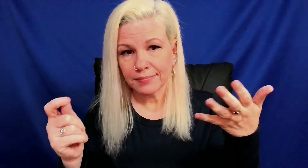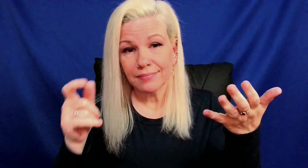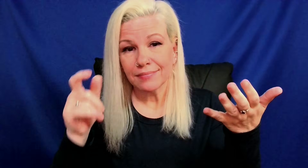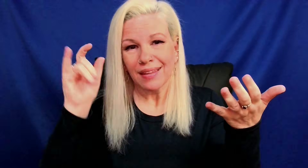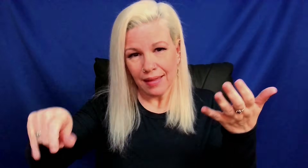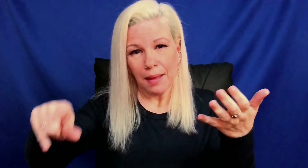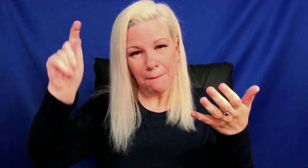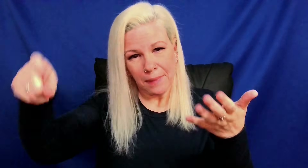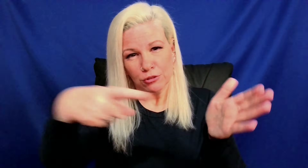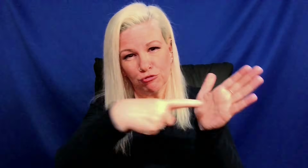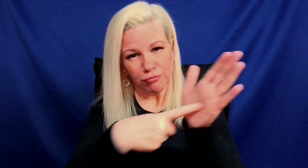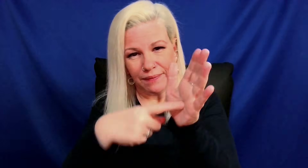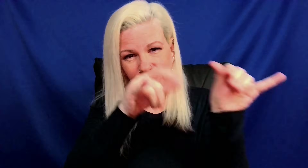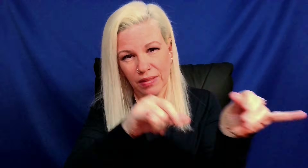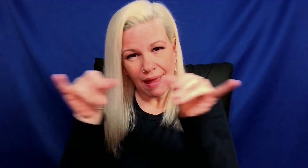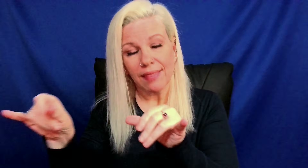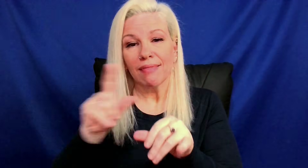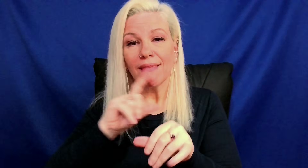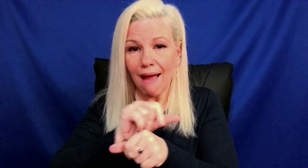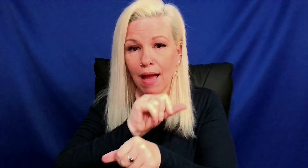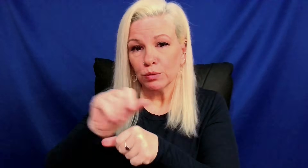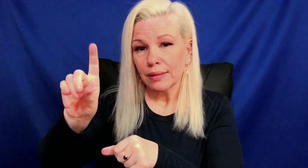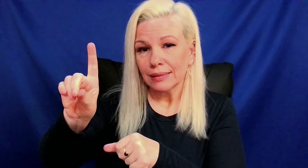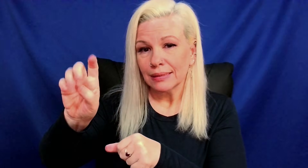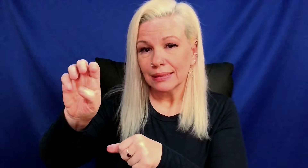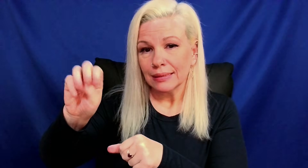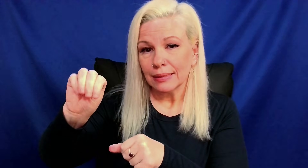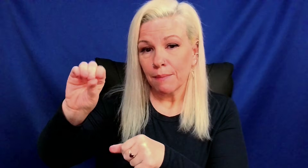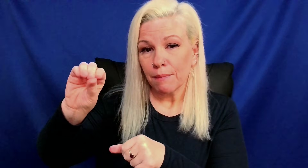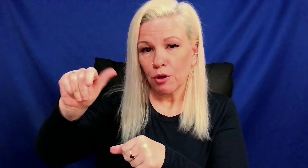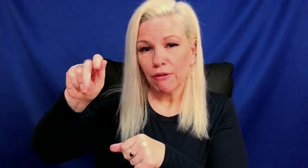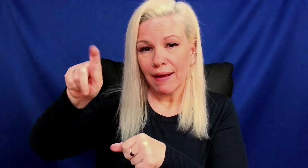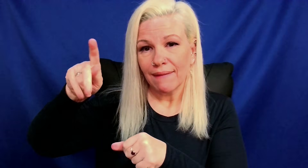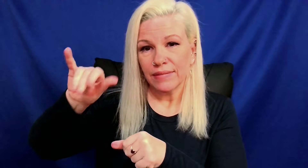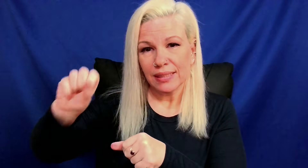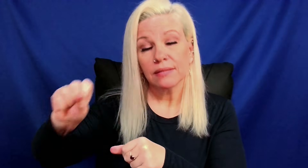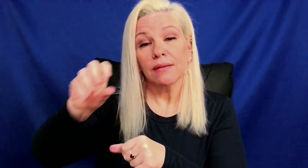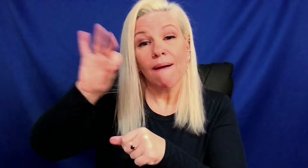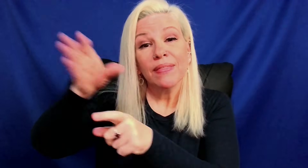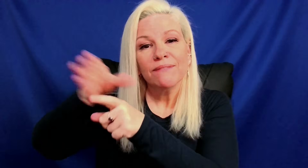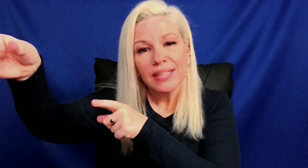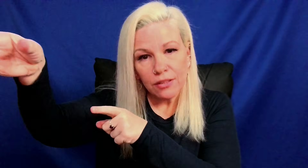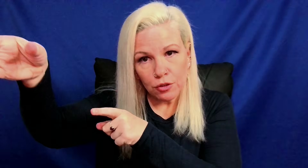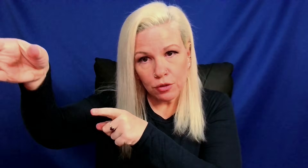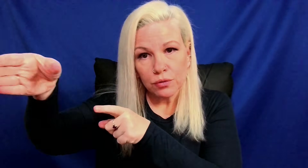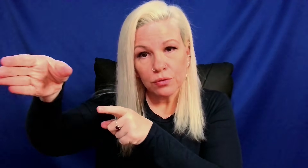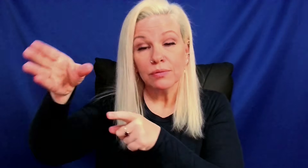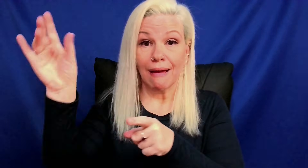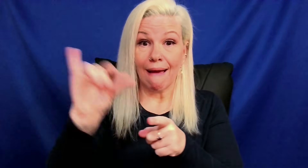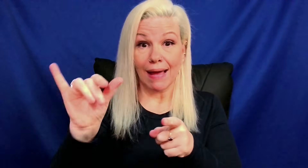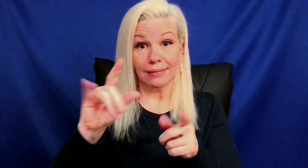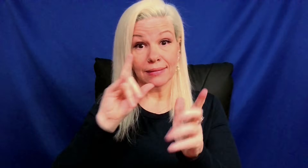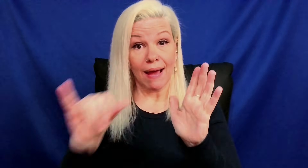It must reflect the actual demographics of the field as identified in the JTA.